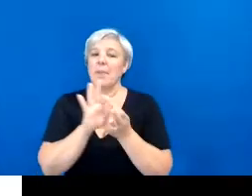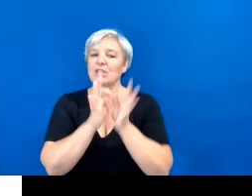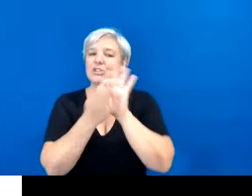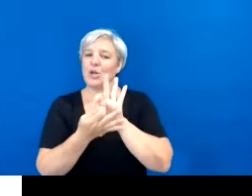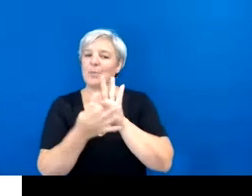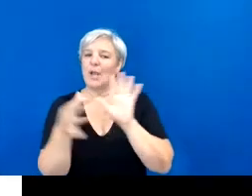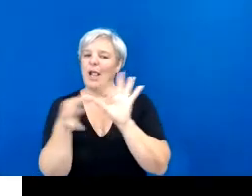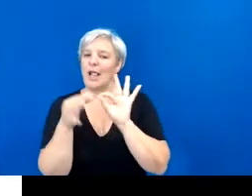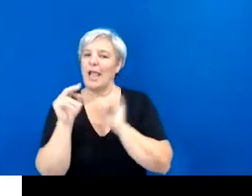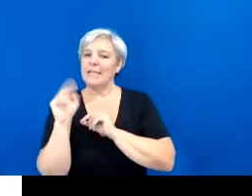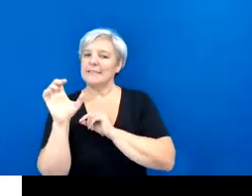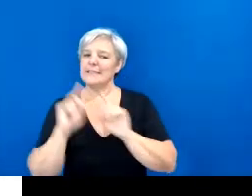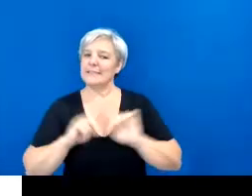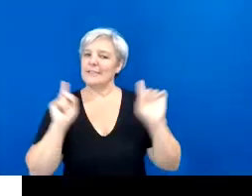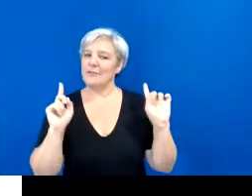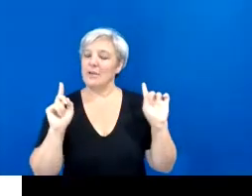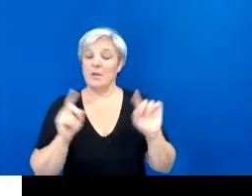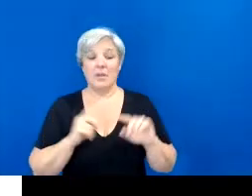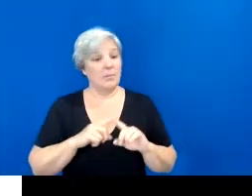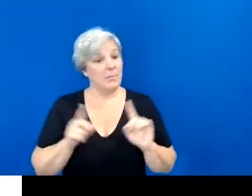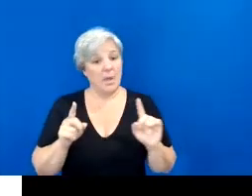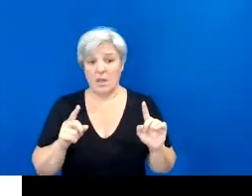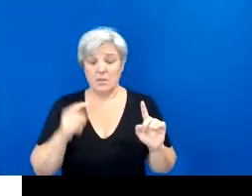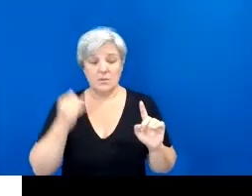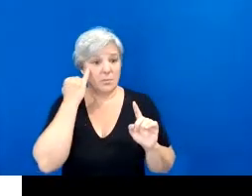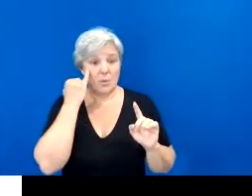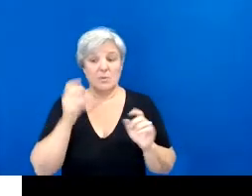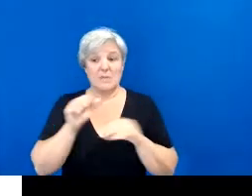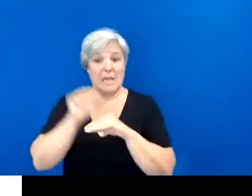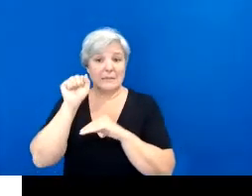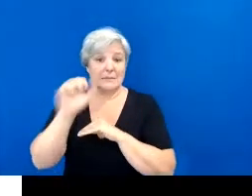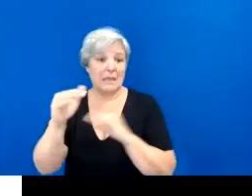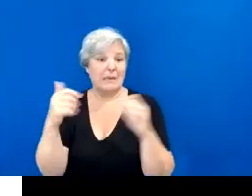but if you're delivering materials to your students digitally through Canvas,